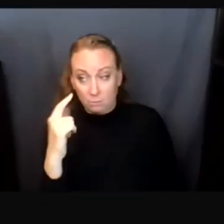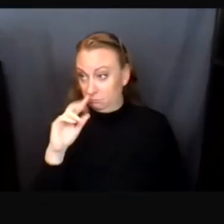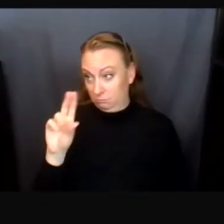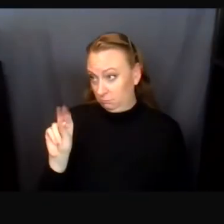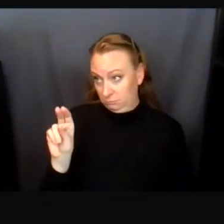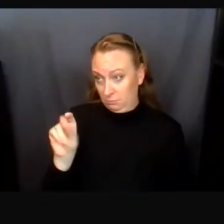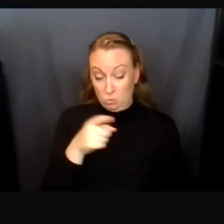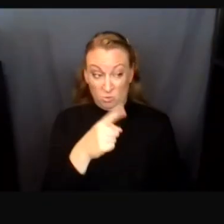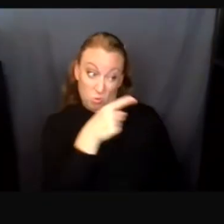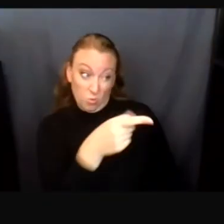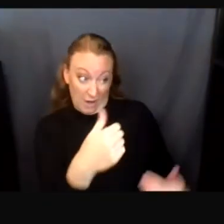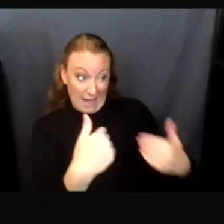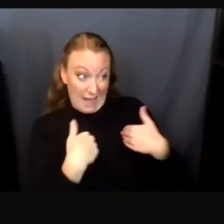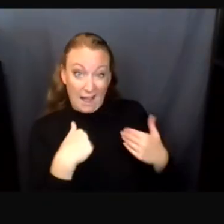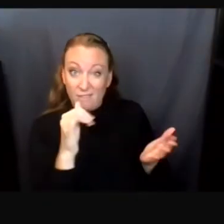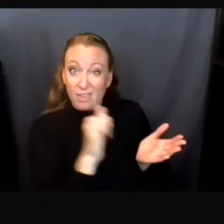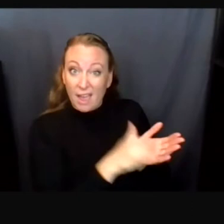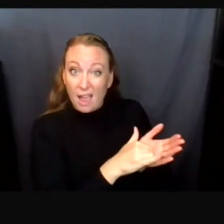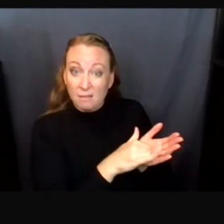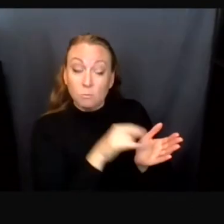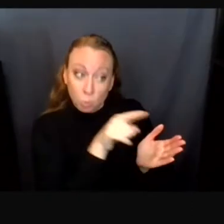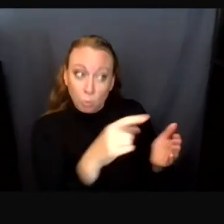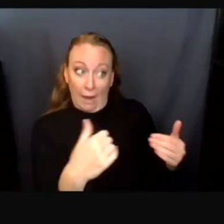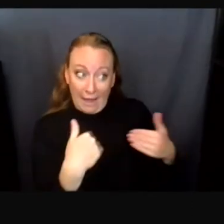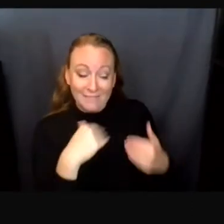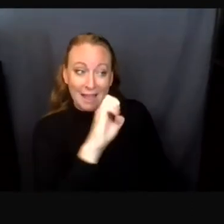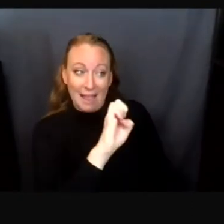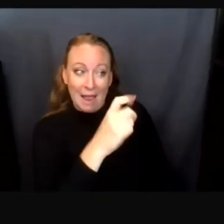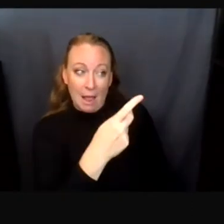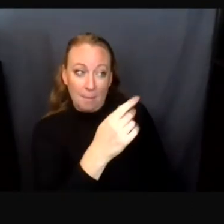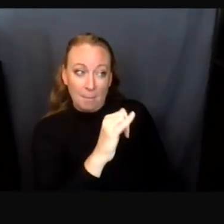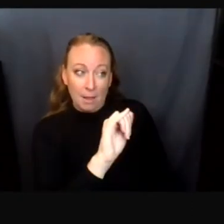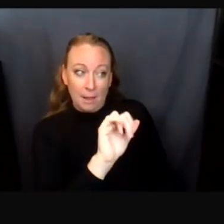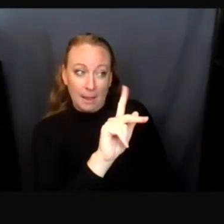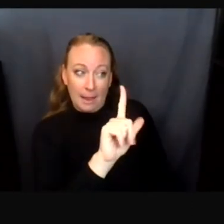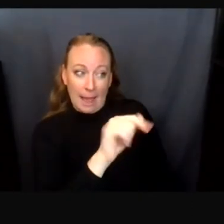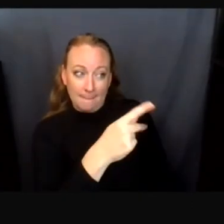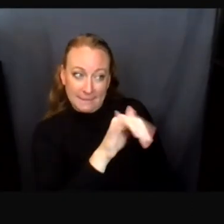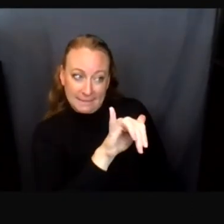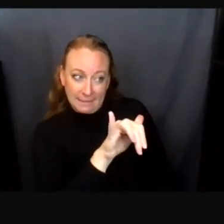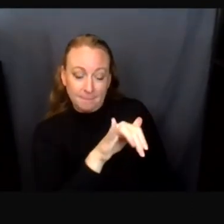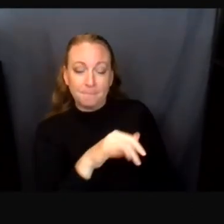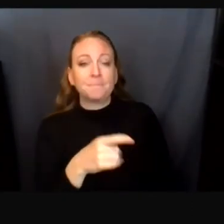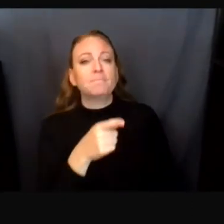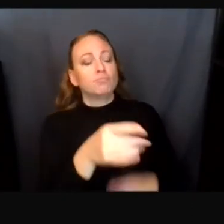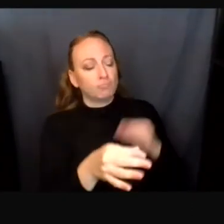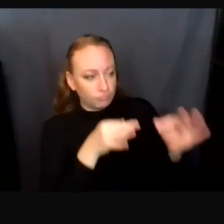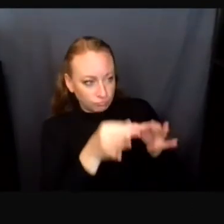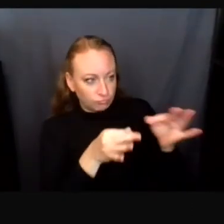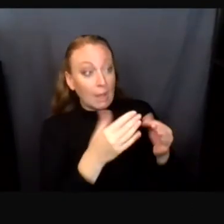And he explained to me what it was. And then he said, "I have some good news, it's 1964."